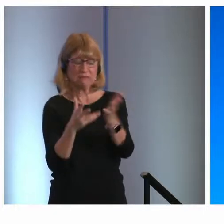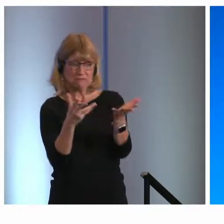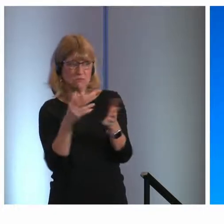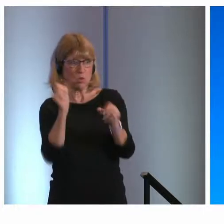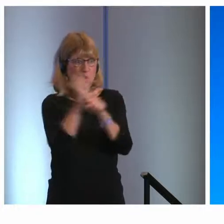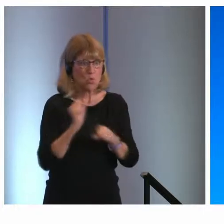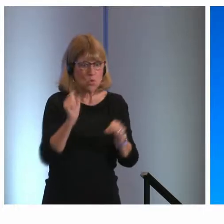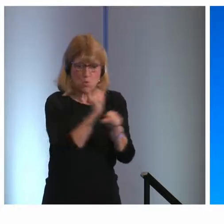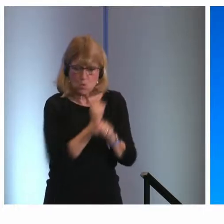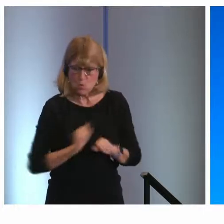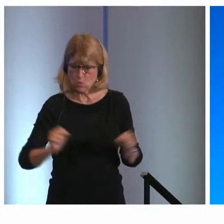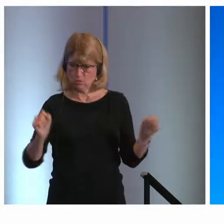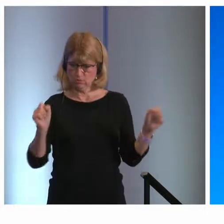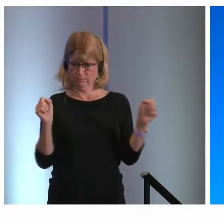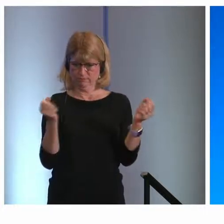Amazon studios strives to be the home of top-tier talent and